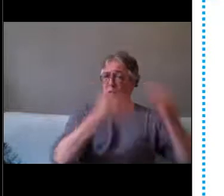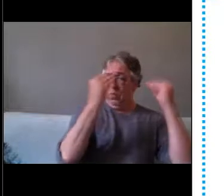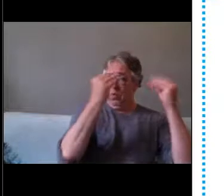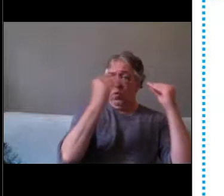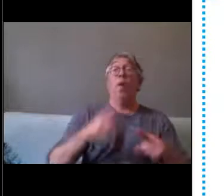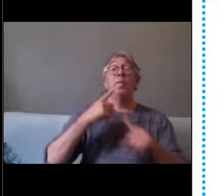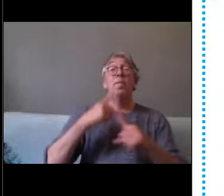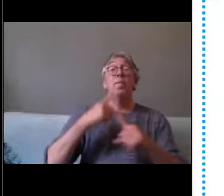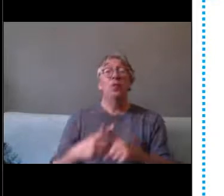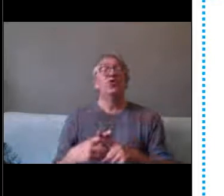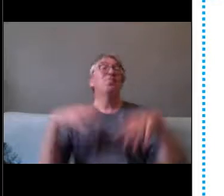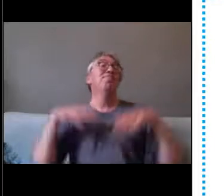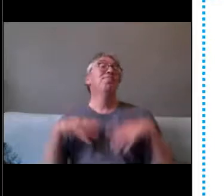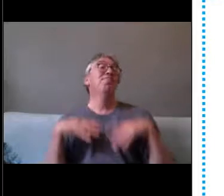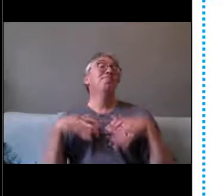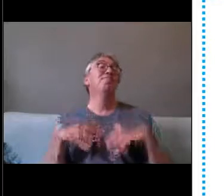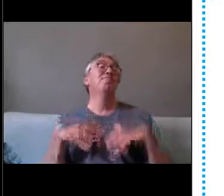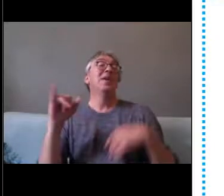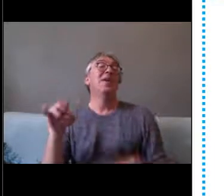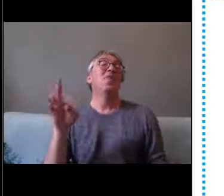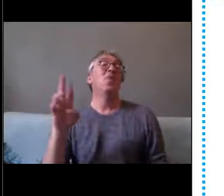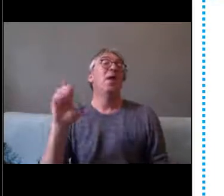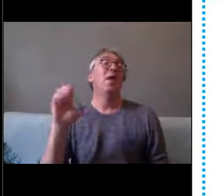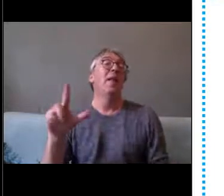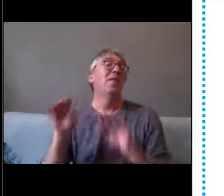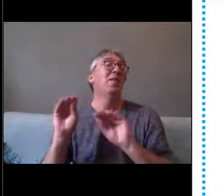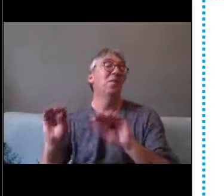Now I'm coming to the inclusive volunteering.